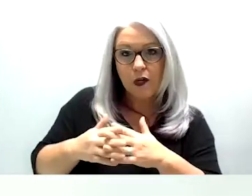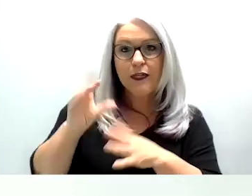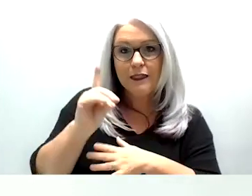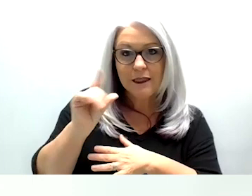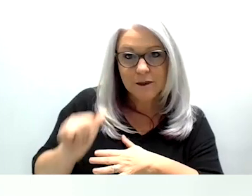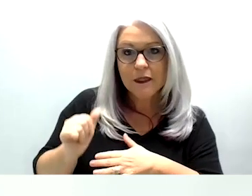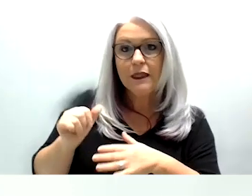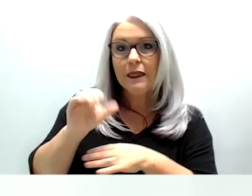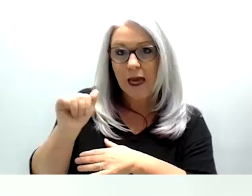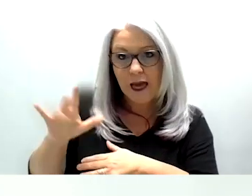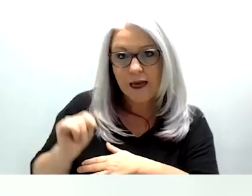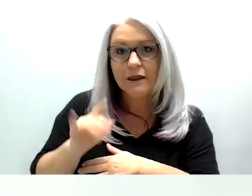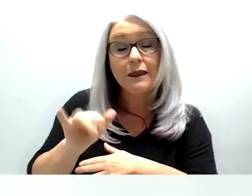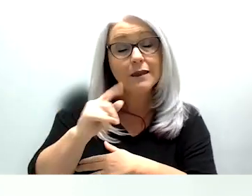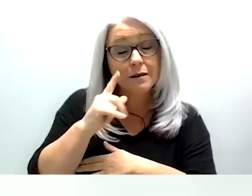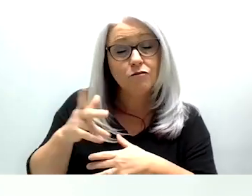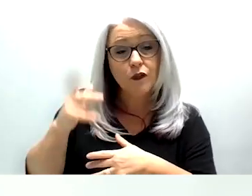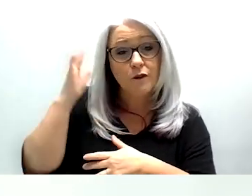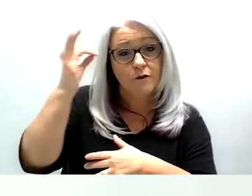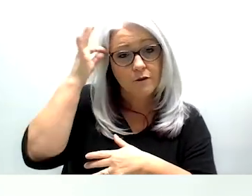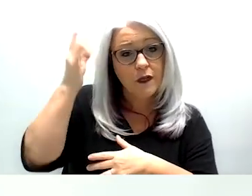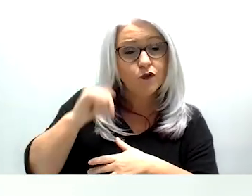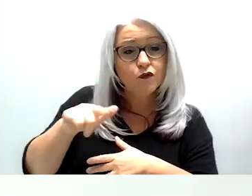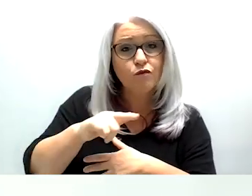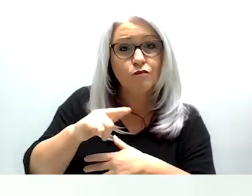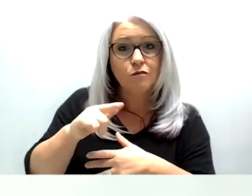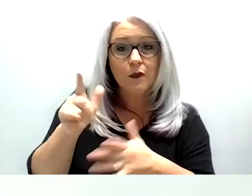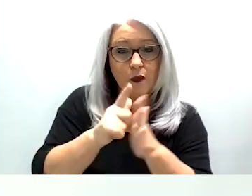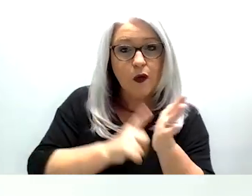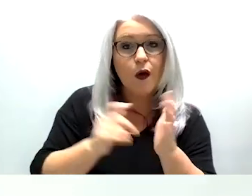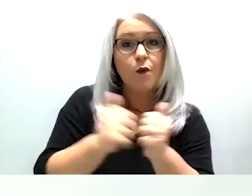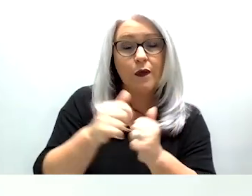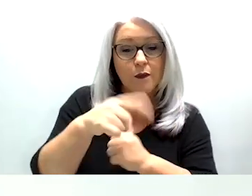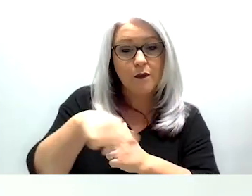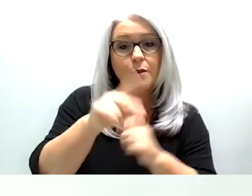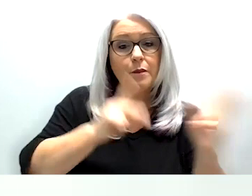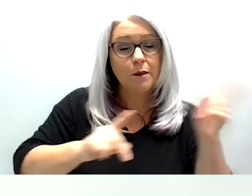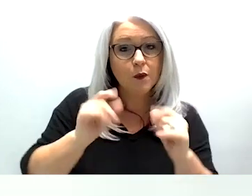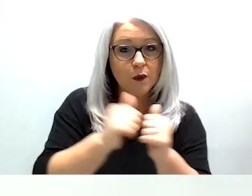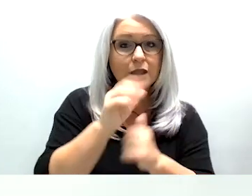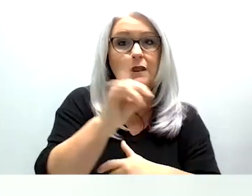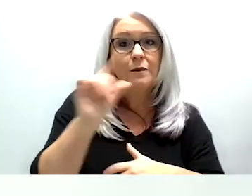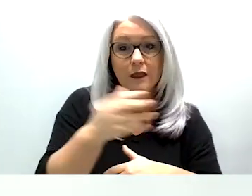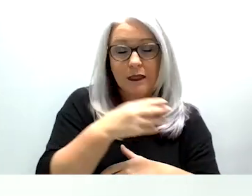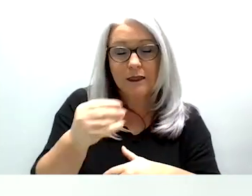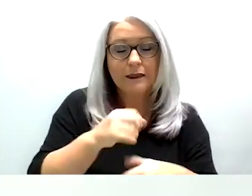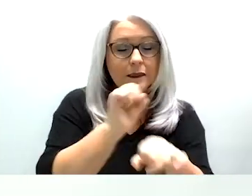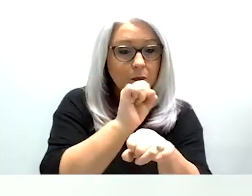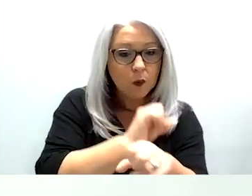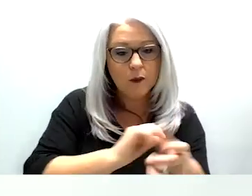Civil Rights law that provides certain protections to people with disabilities in different contexts, employment, education,